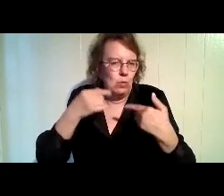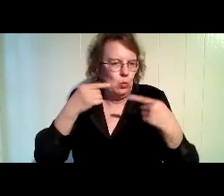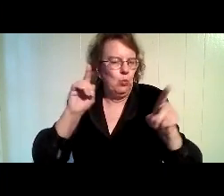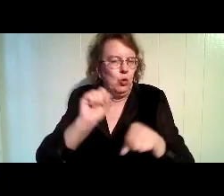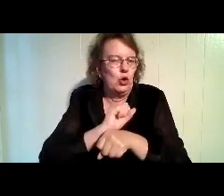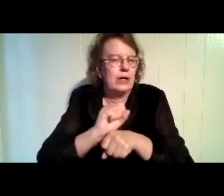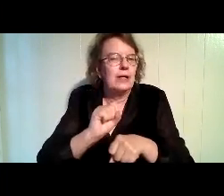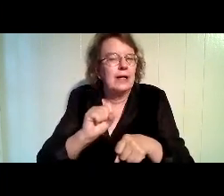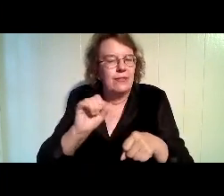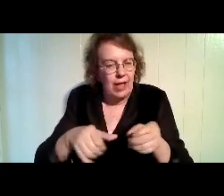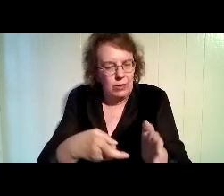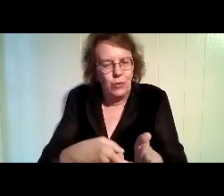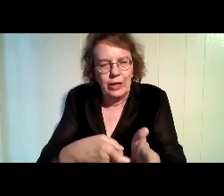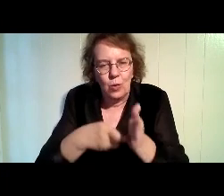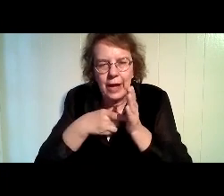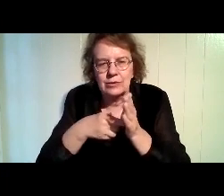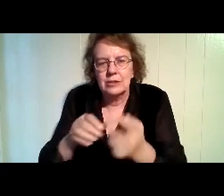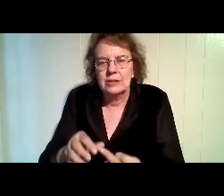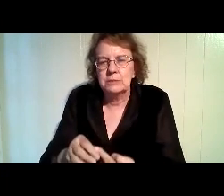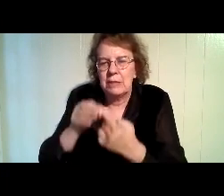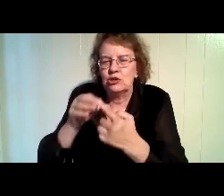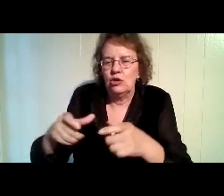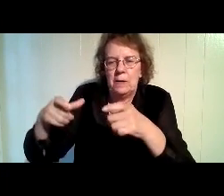that is attached to your computer so you do already have